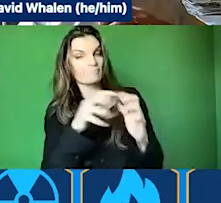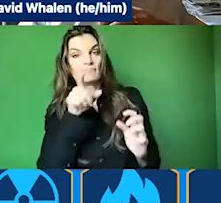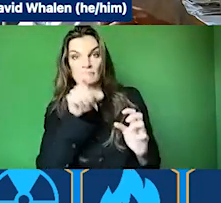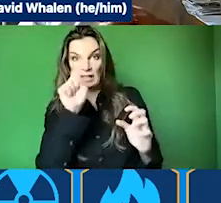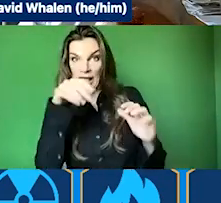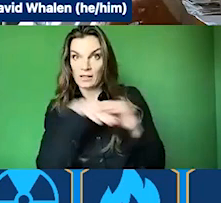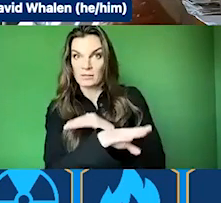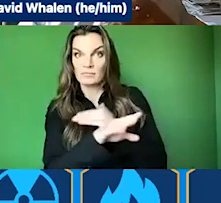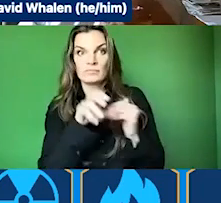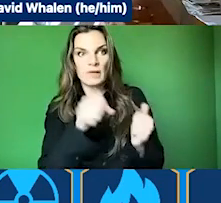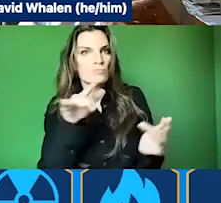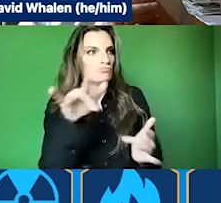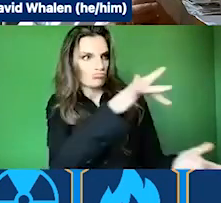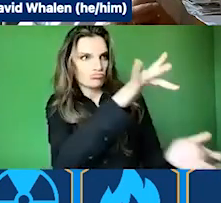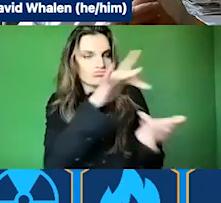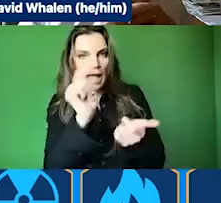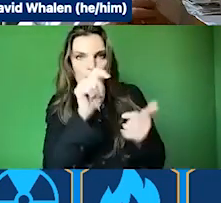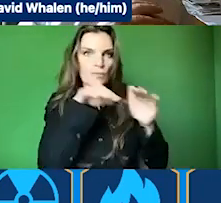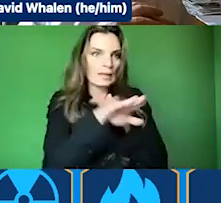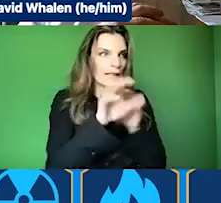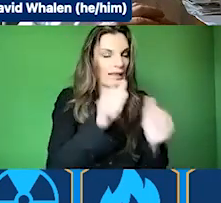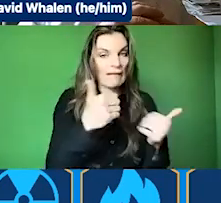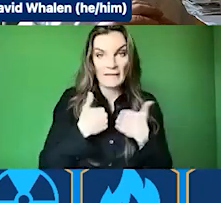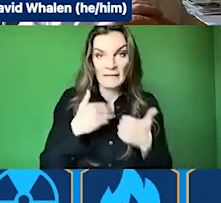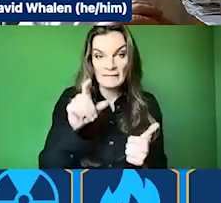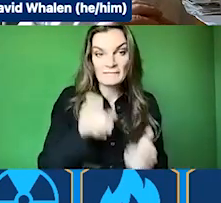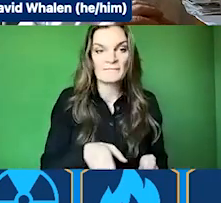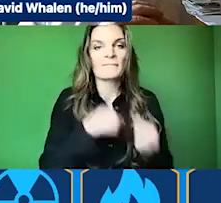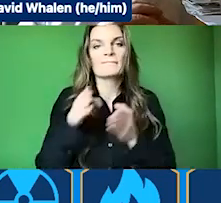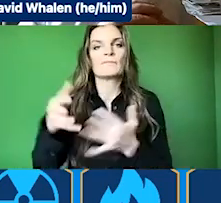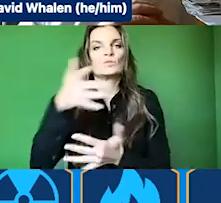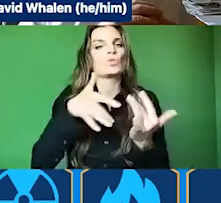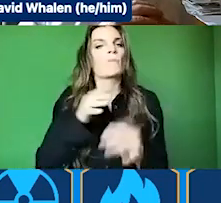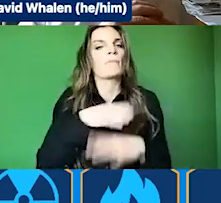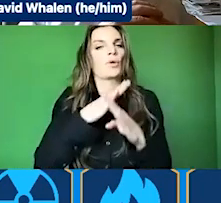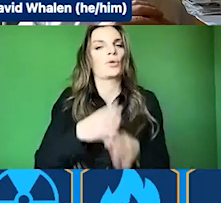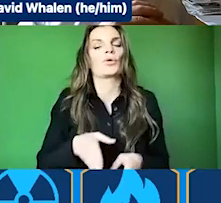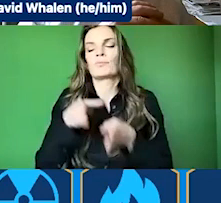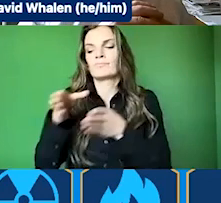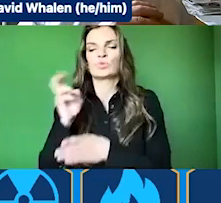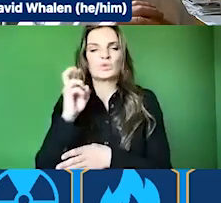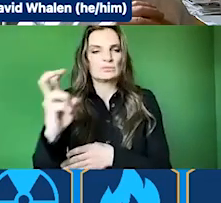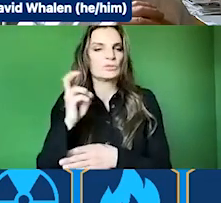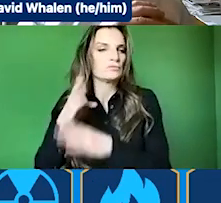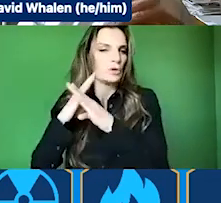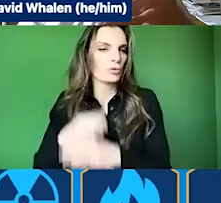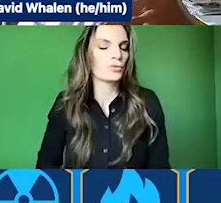barriers. And then again transportation. And then we want to really